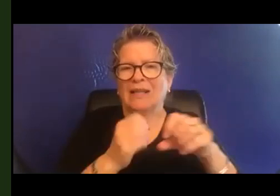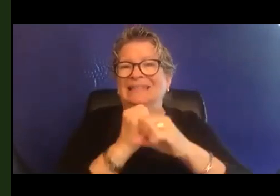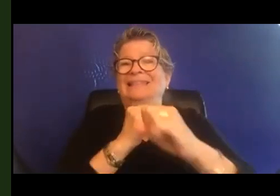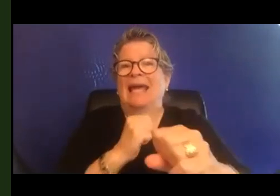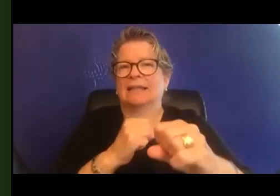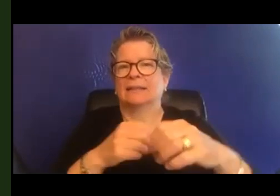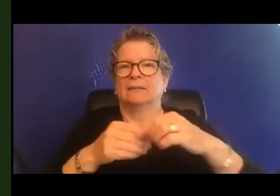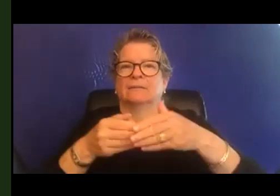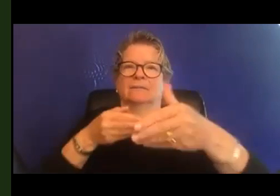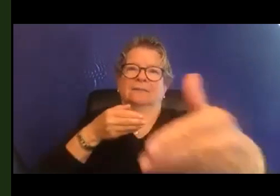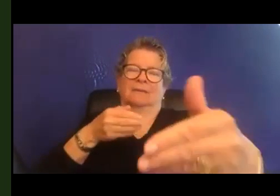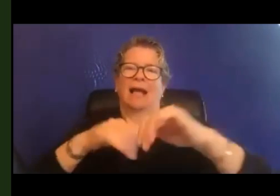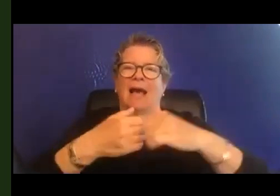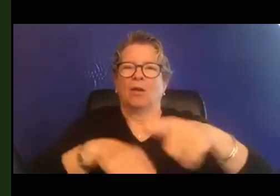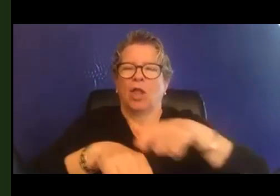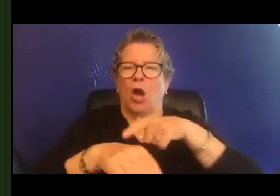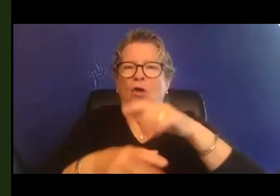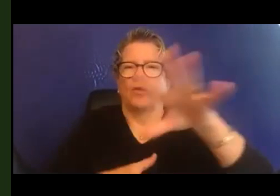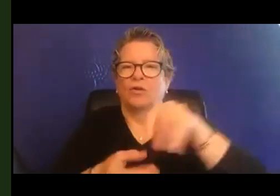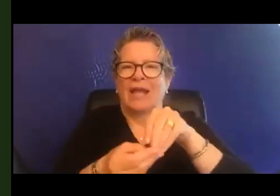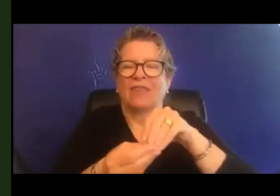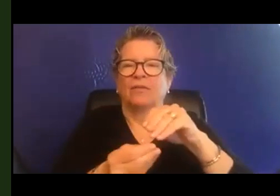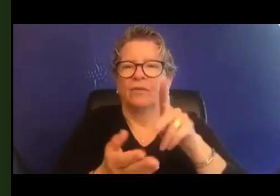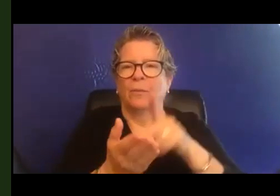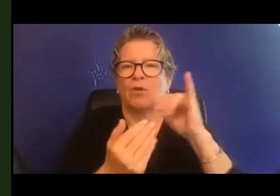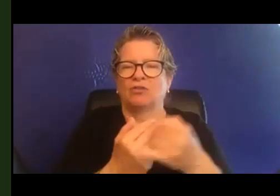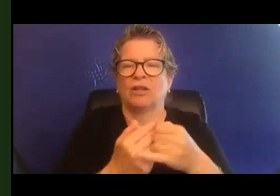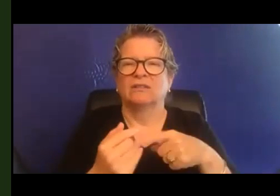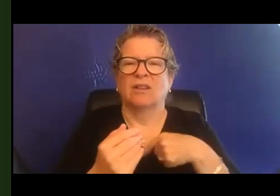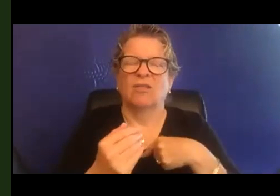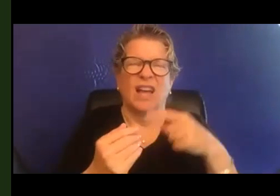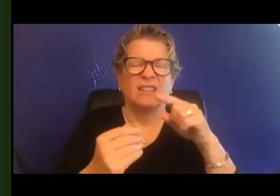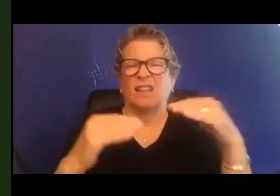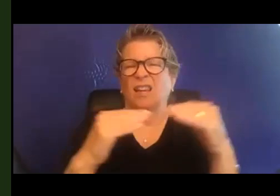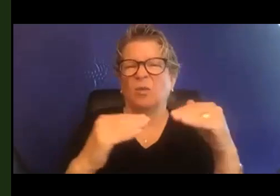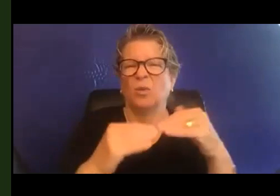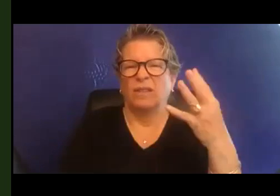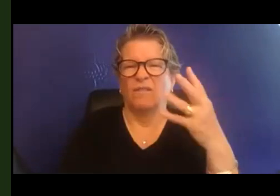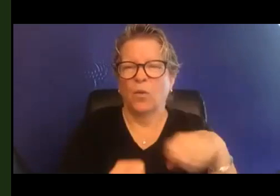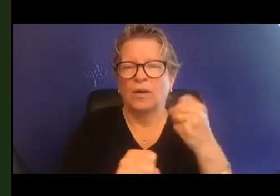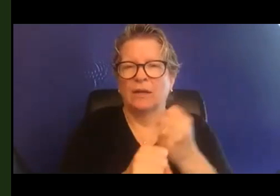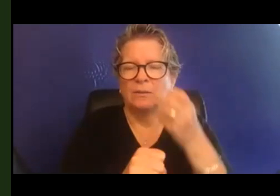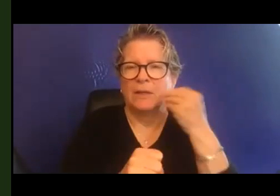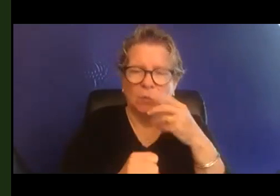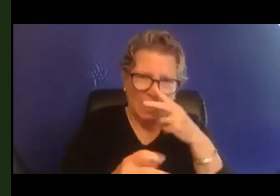Also, the connections and the restoration extend the schedule. So all of that leads up to the four-year activity we are